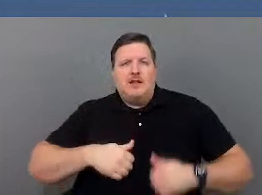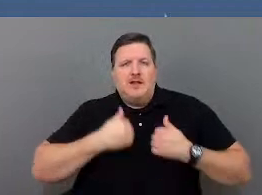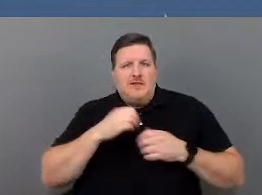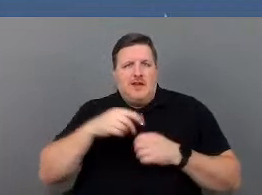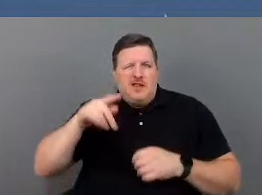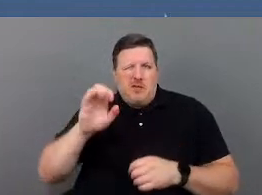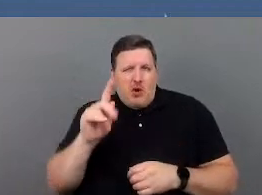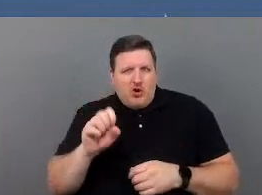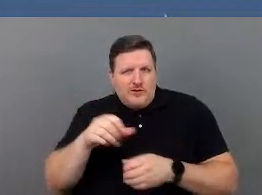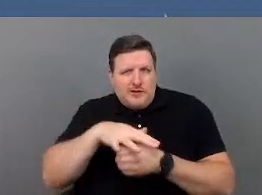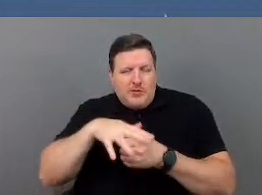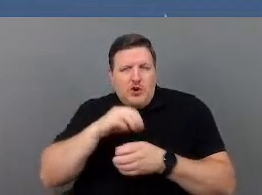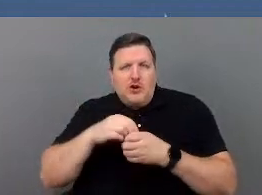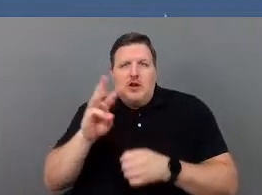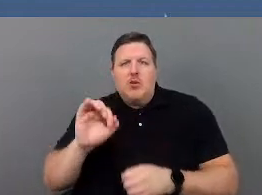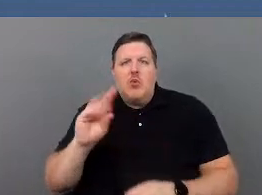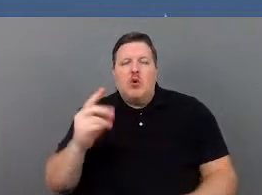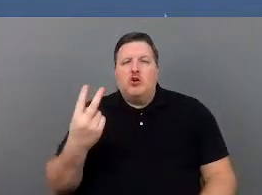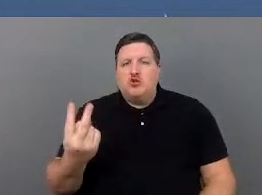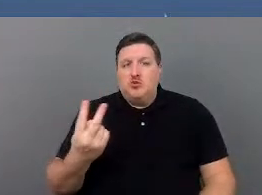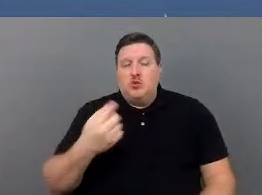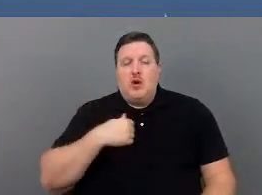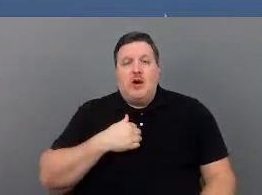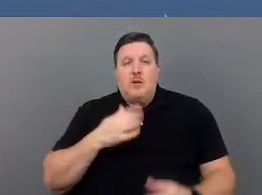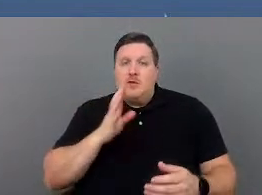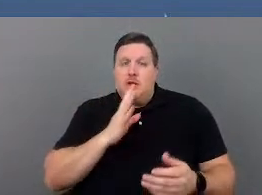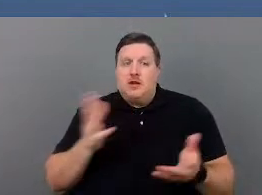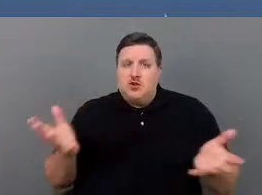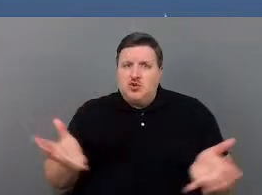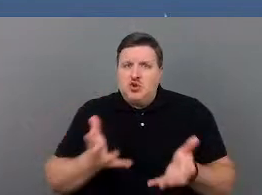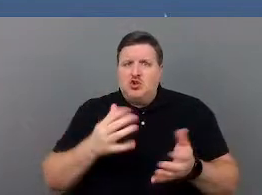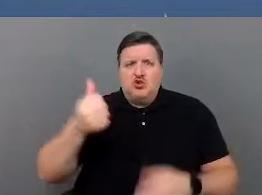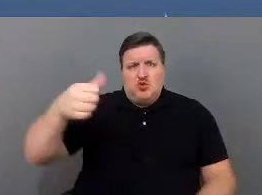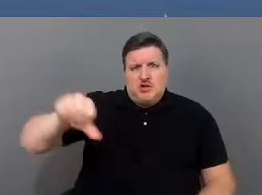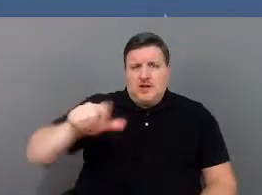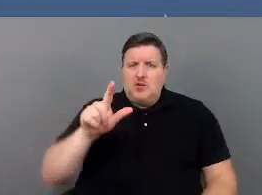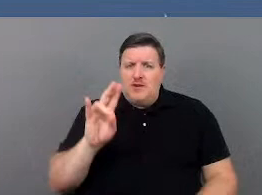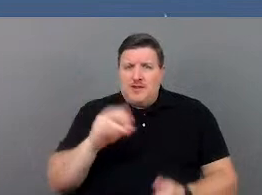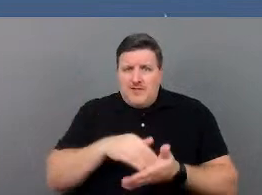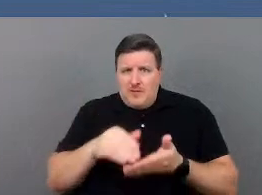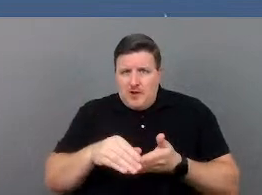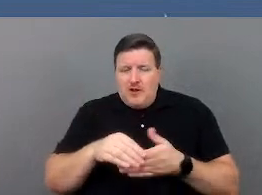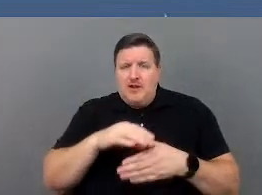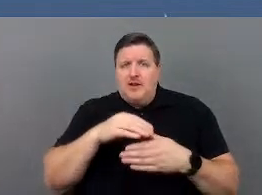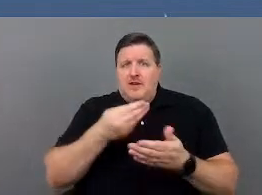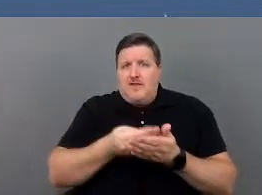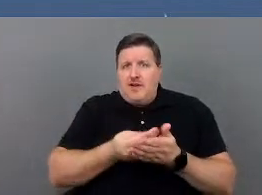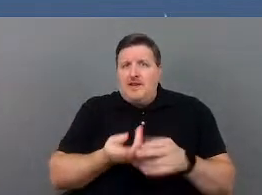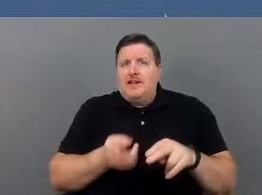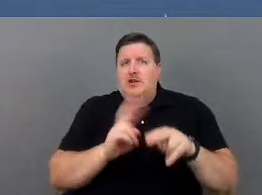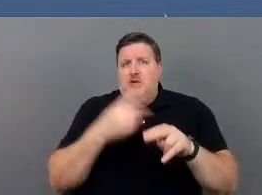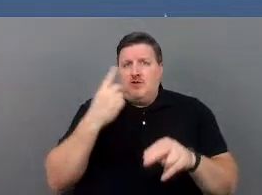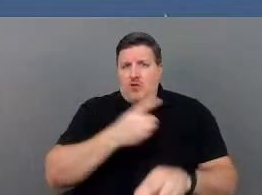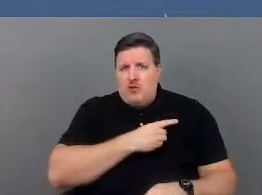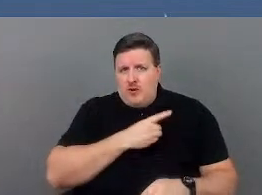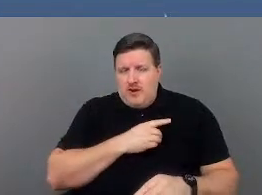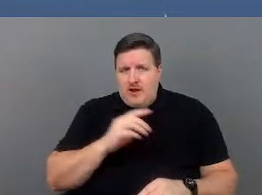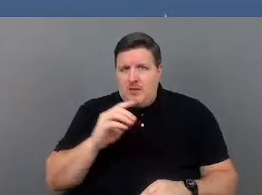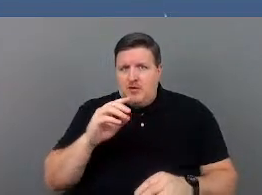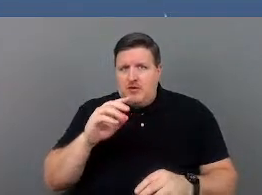I'M SPEAKING TONIGHT TO URGE THE CITY COUNCIL TO REJECT THE $27 MILLION FUNDING INCREASE FOR THE MINNEAPOLIS POLICE DEPARTMENT. LAST SUMMER THIS COUNCIL UNANIMOUSLY PASSED A